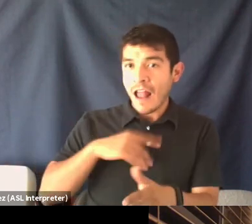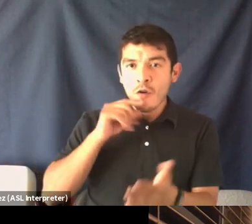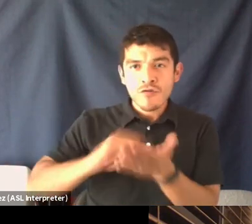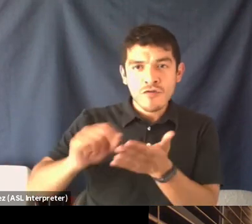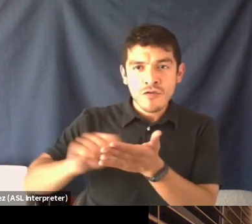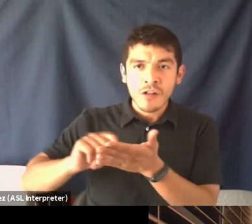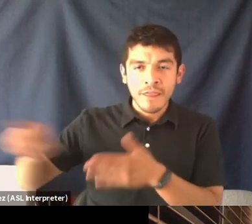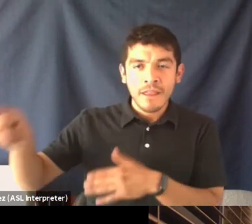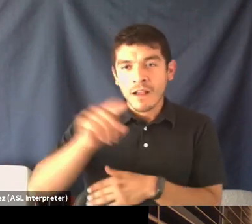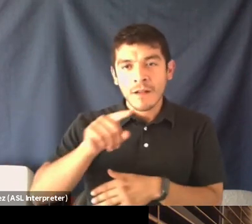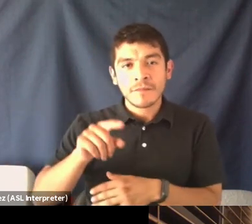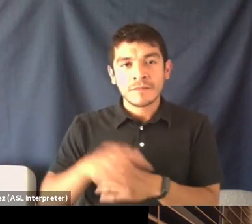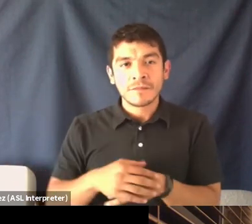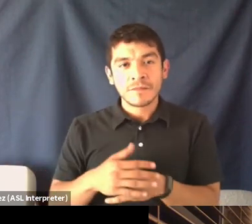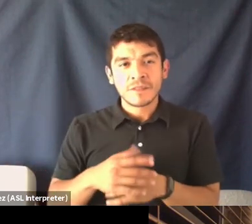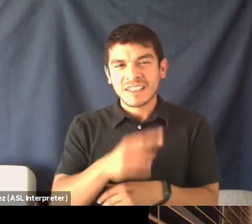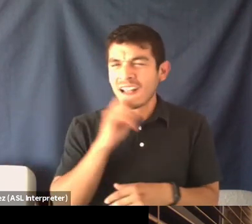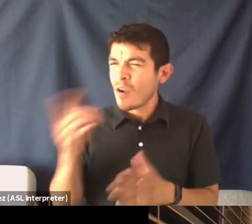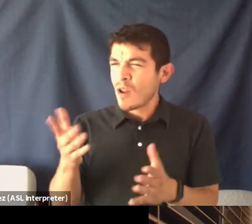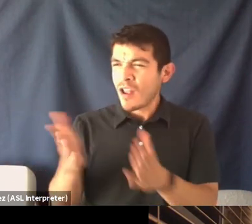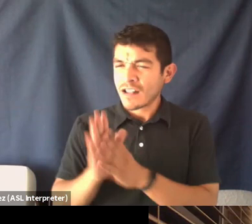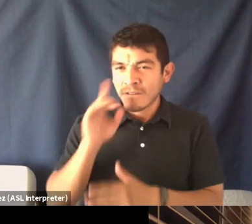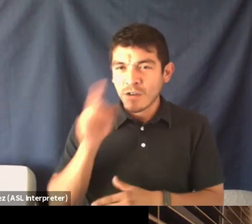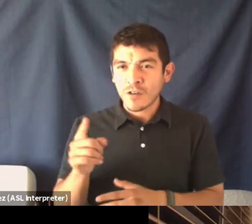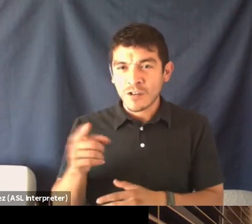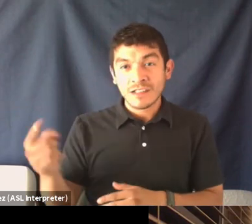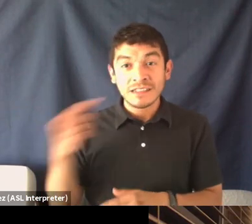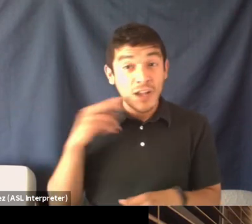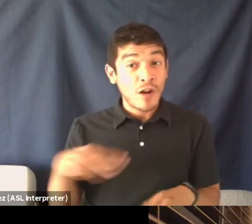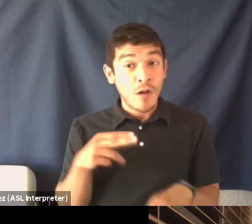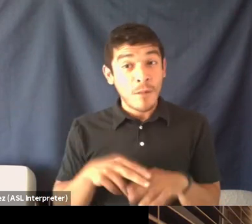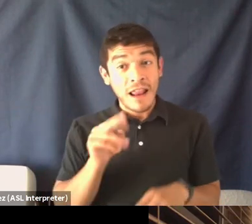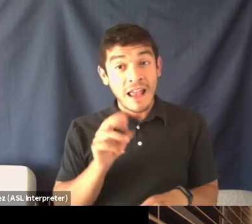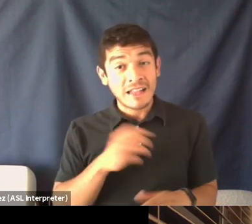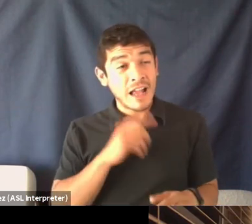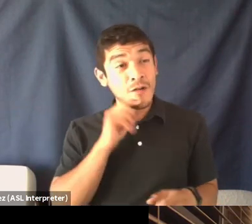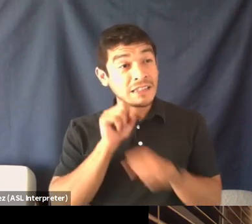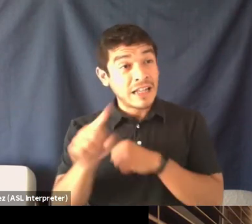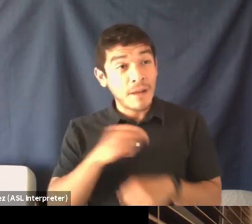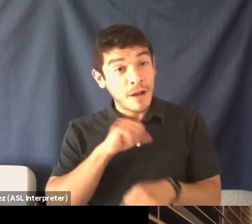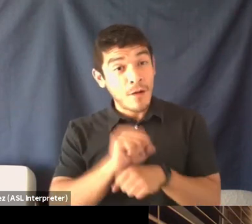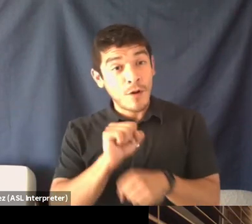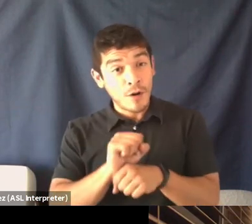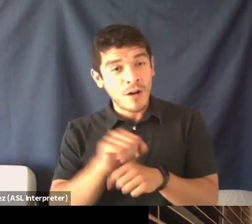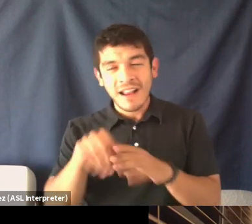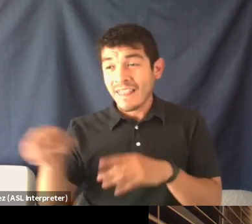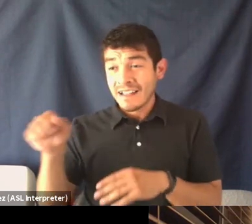And when Darren Aronofsky-- What are you asking for? Usually I will send them my work. In this case, I was sending Darren my shorts